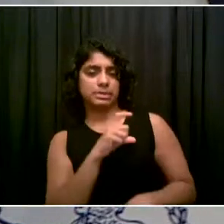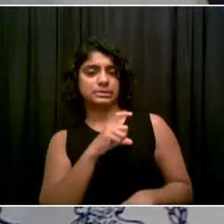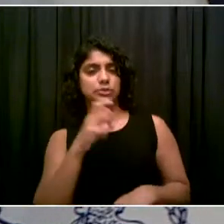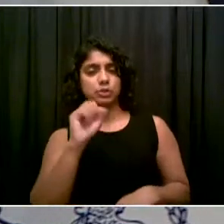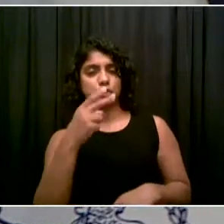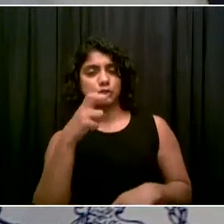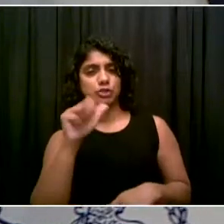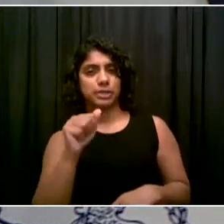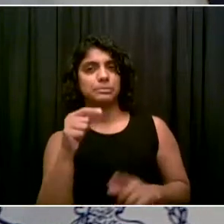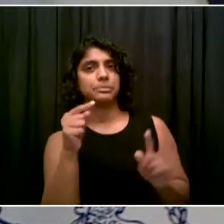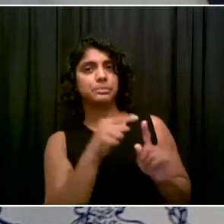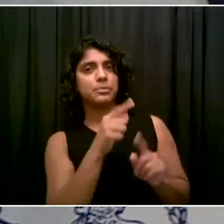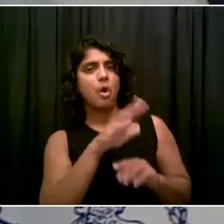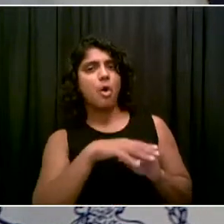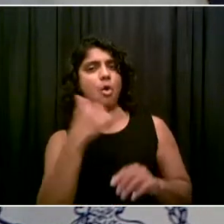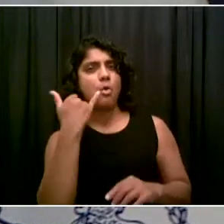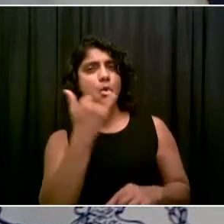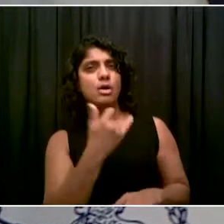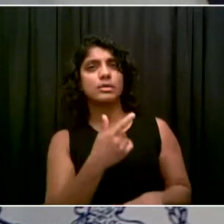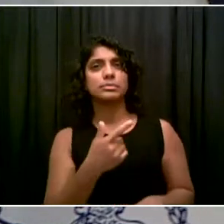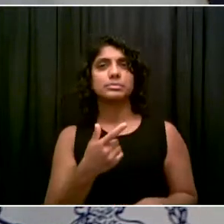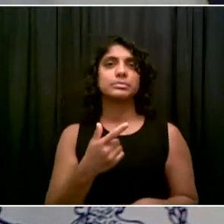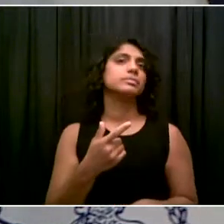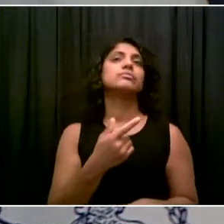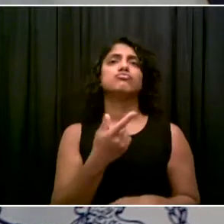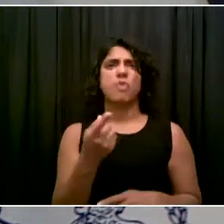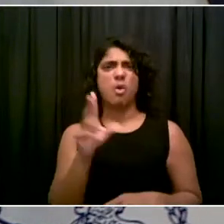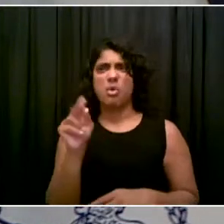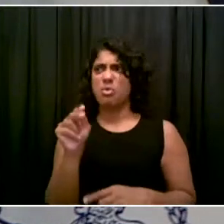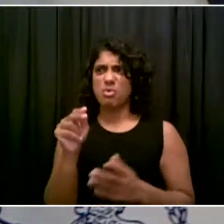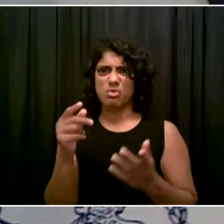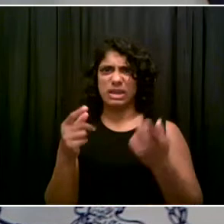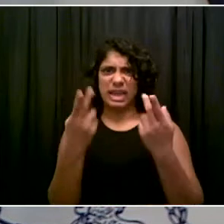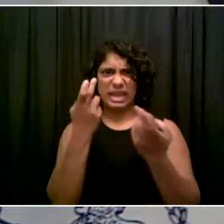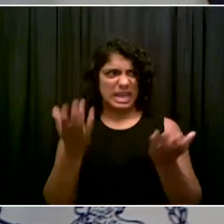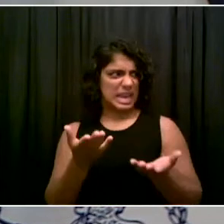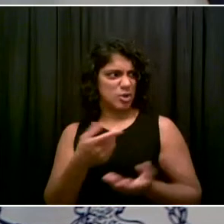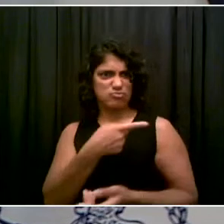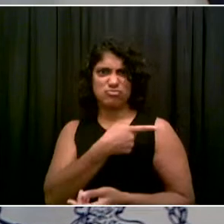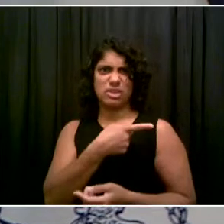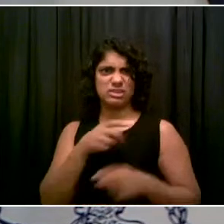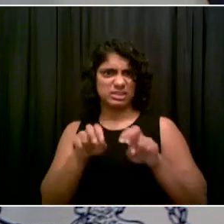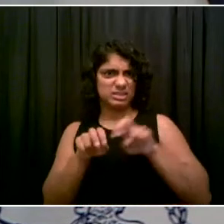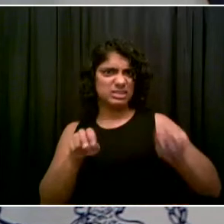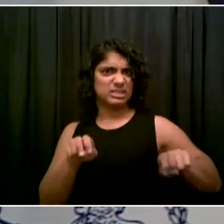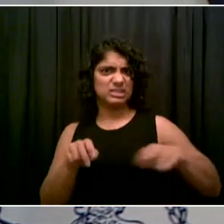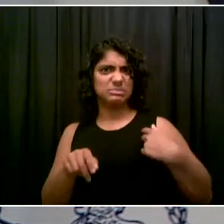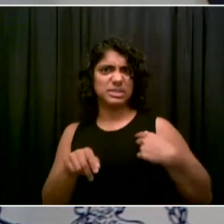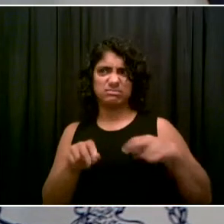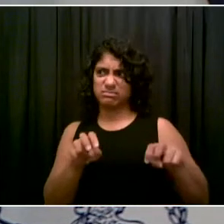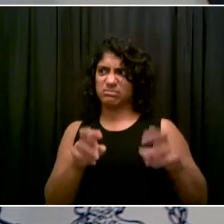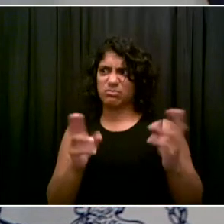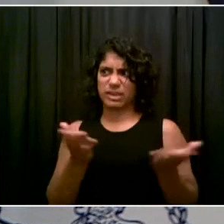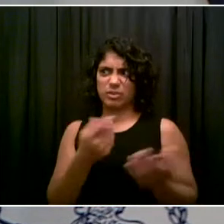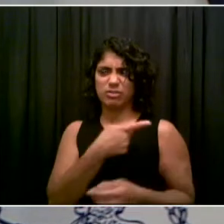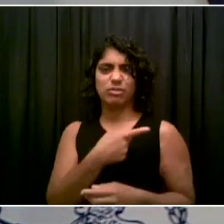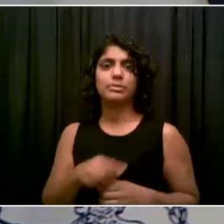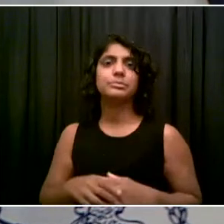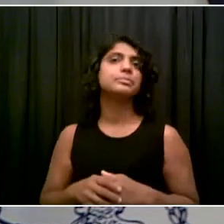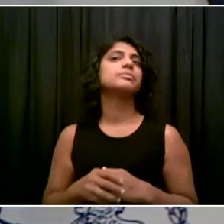RIGHNT EXT TO ME.